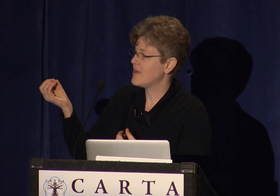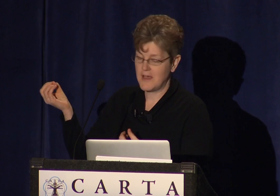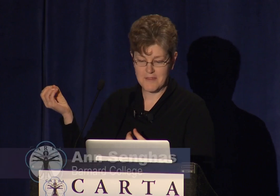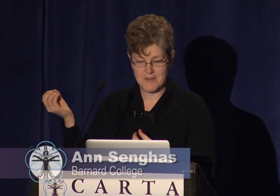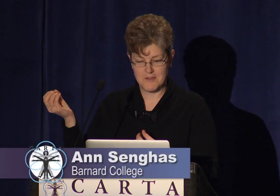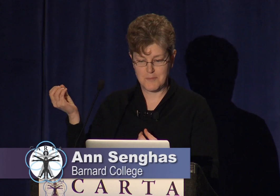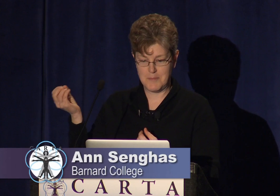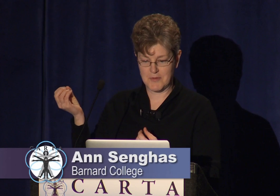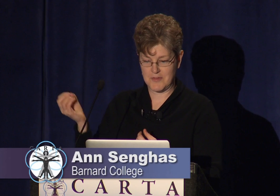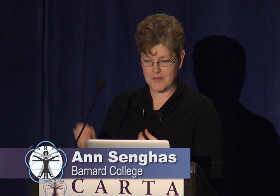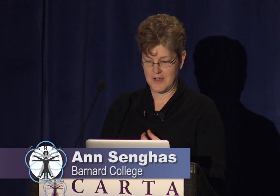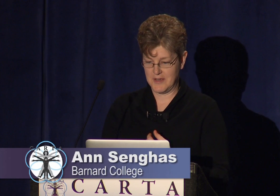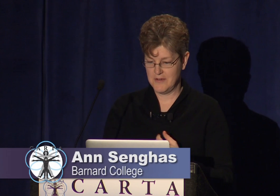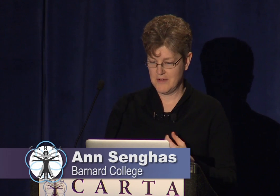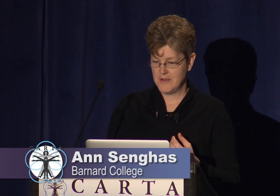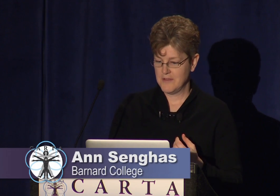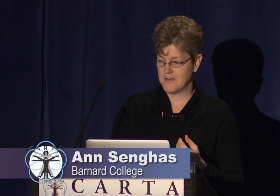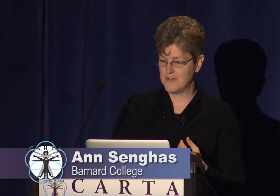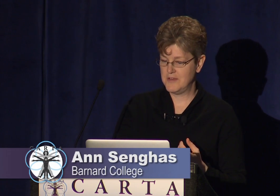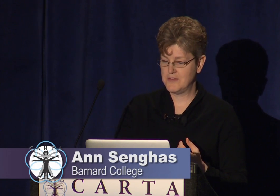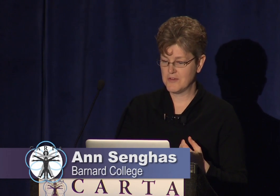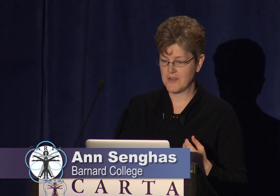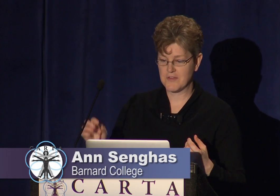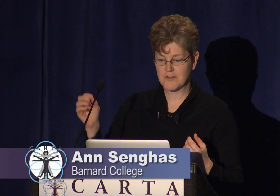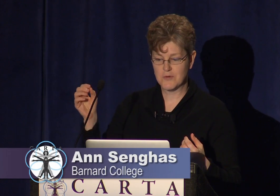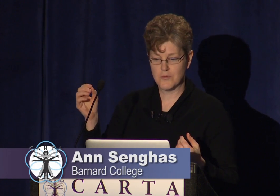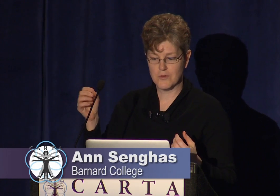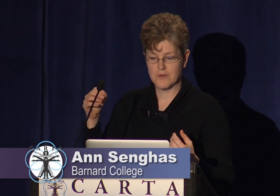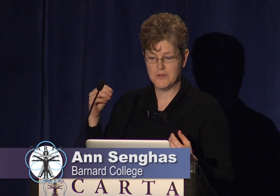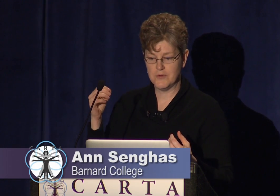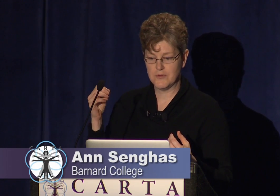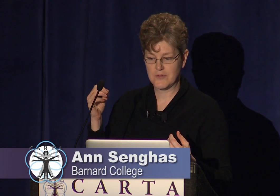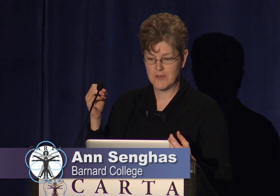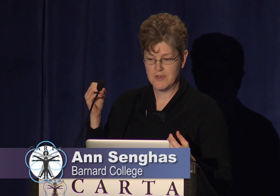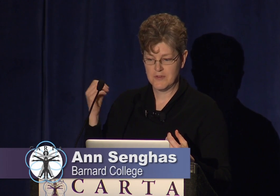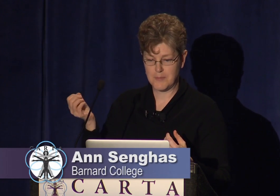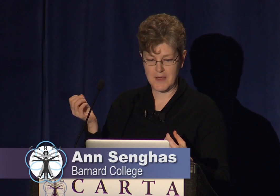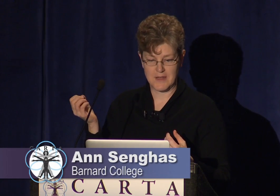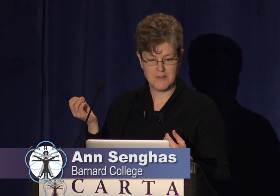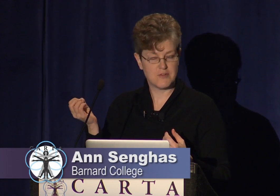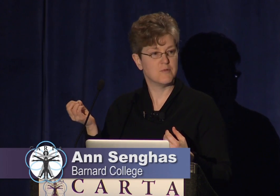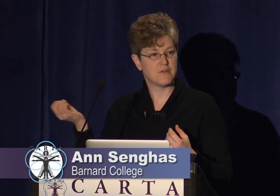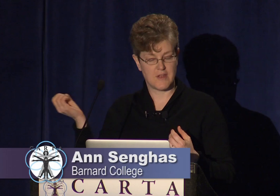taught these people to sign. The teachers at the school used Spanish, which